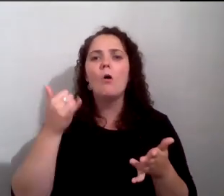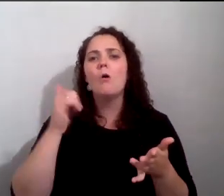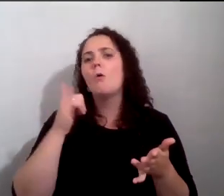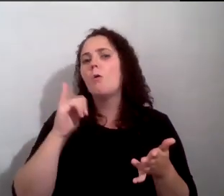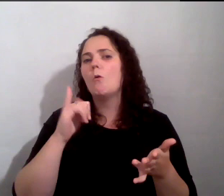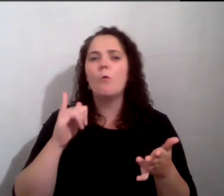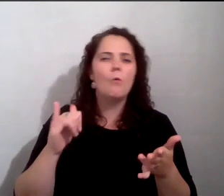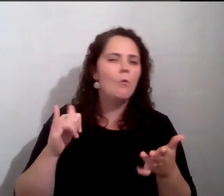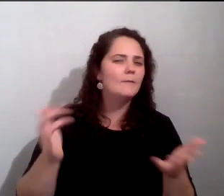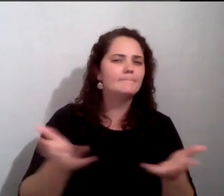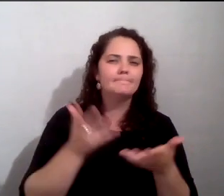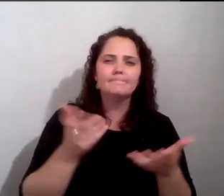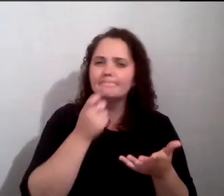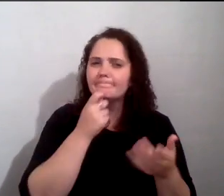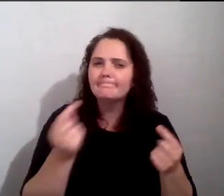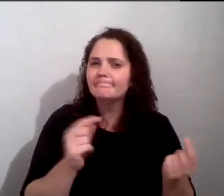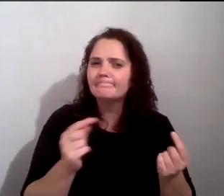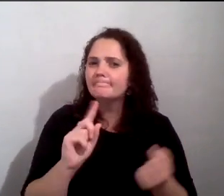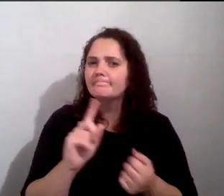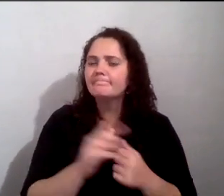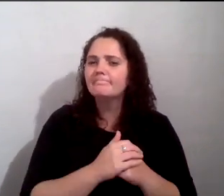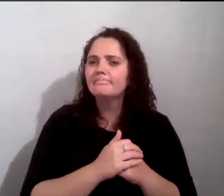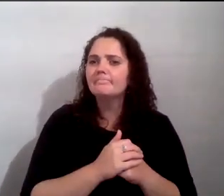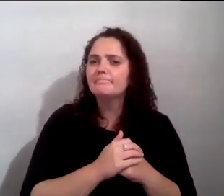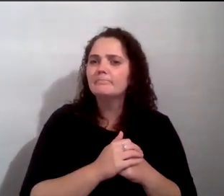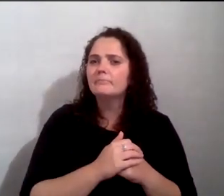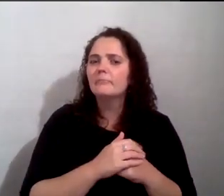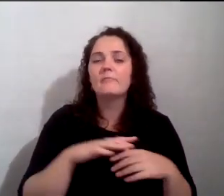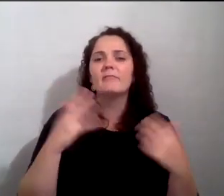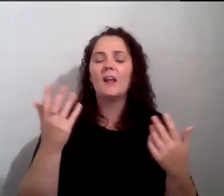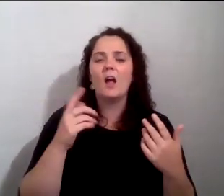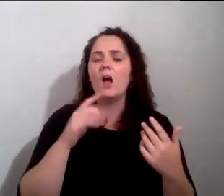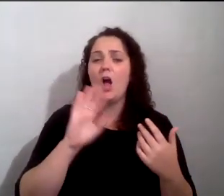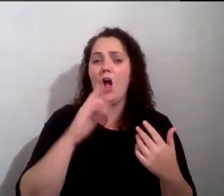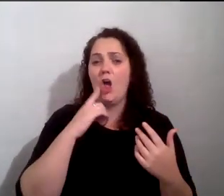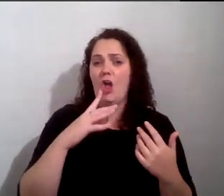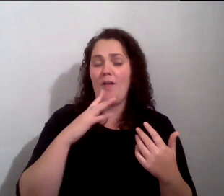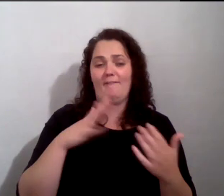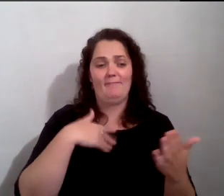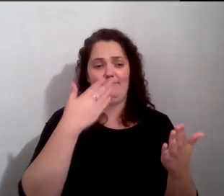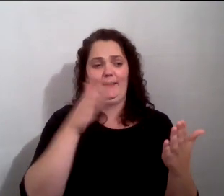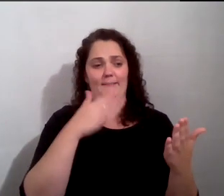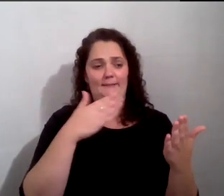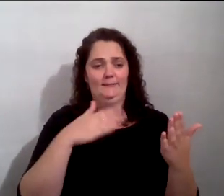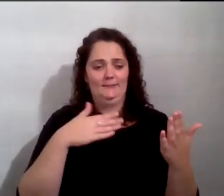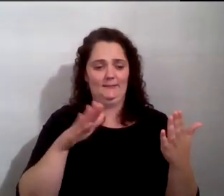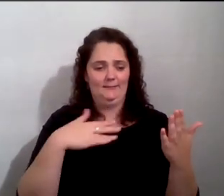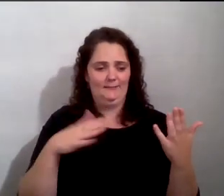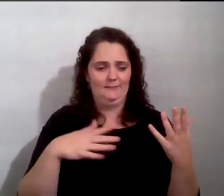to push and pull against within? Sometimes but they mostly come later so it's it's like you make the painting and then